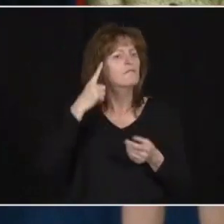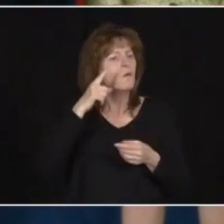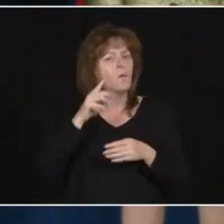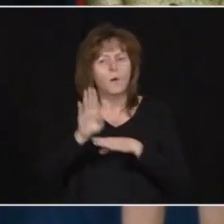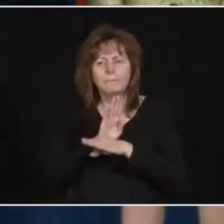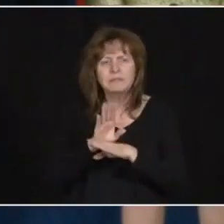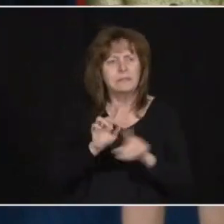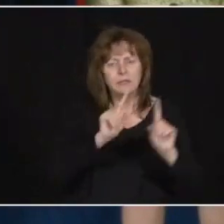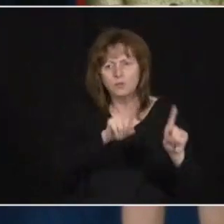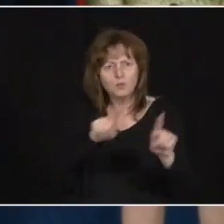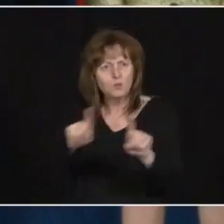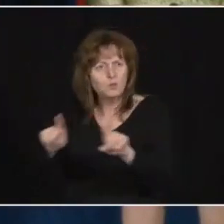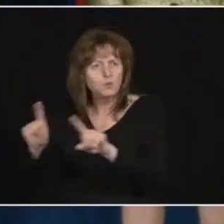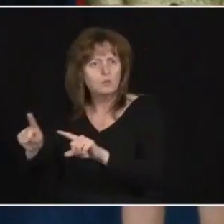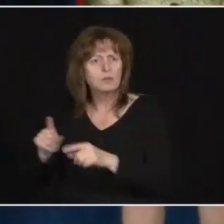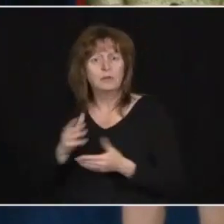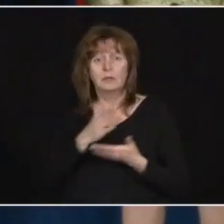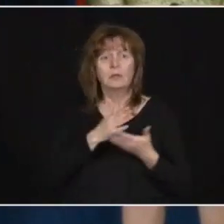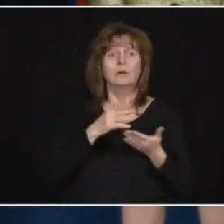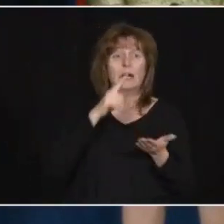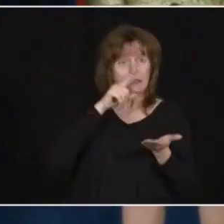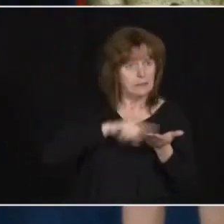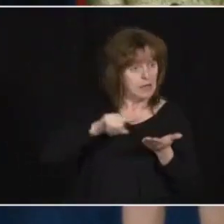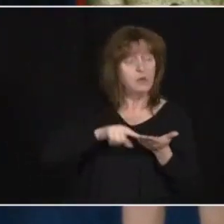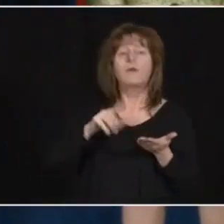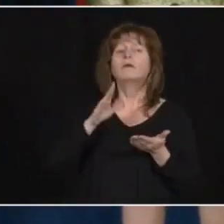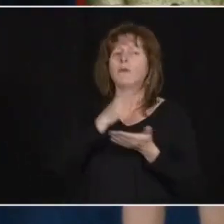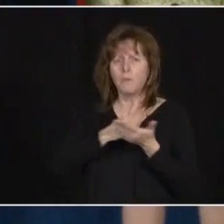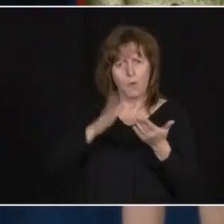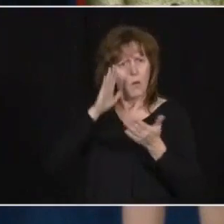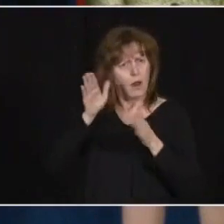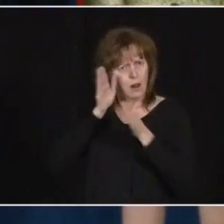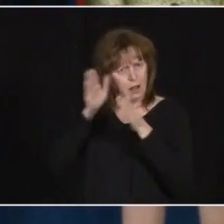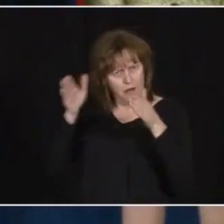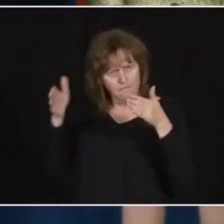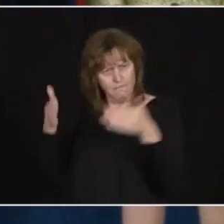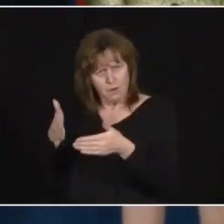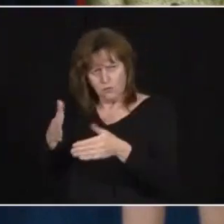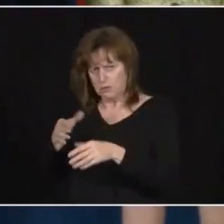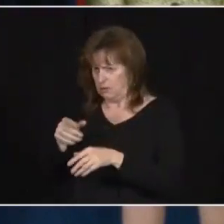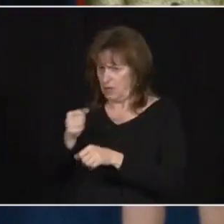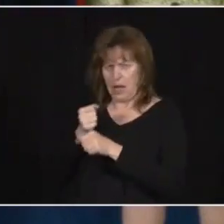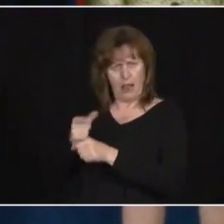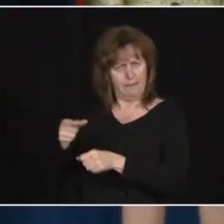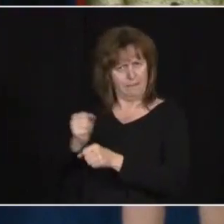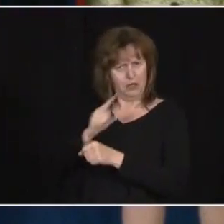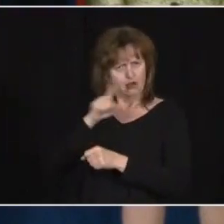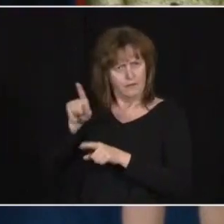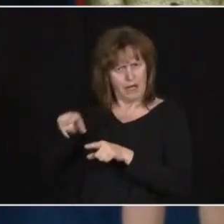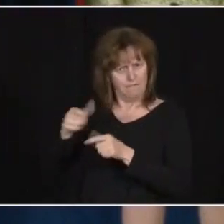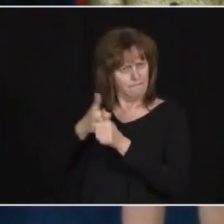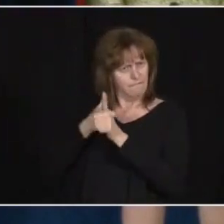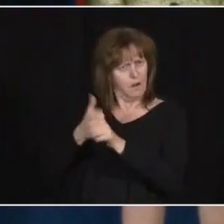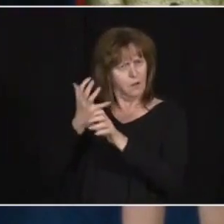will focus on communicating COVID-19 safety guidelines, like the ones the premier just spoke about to essential workplaces.